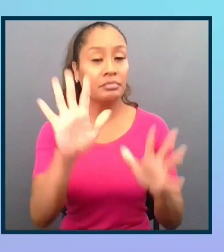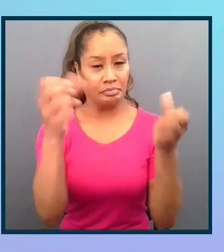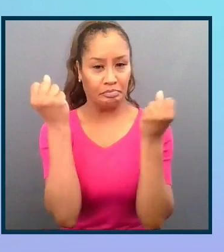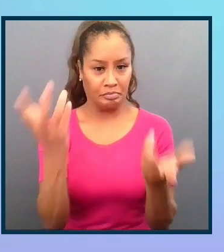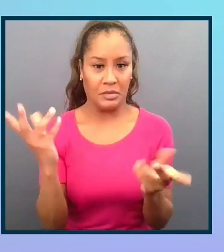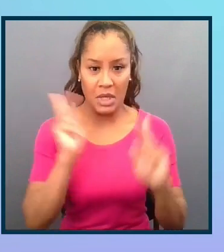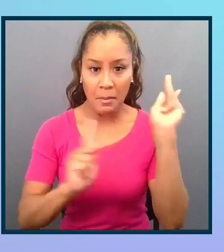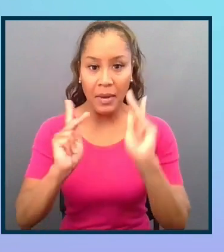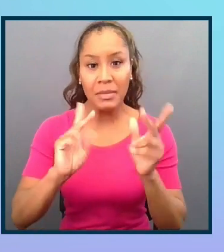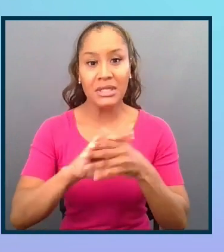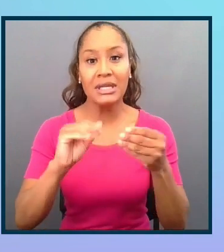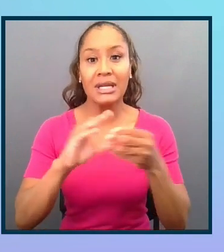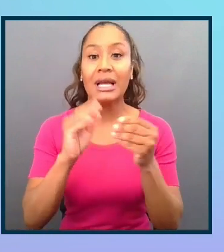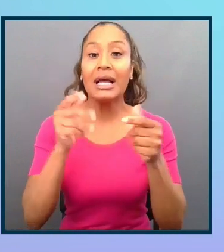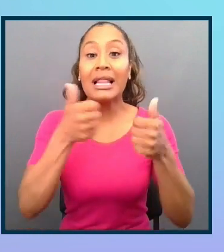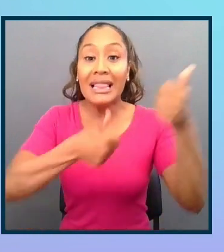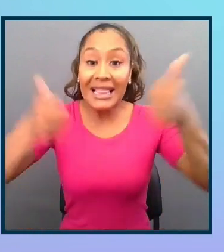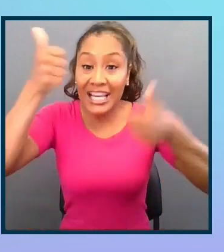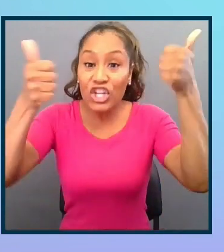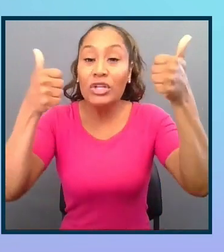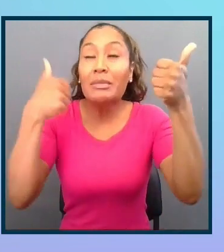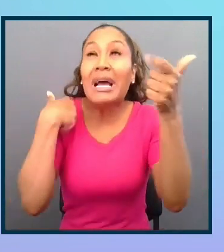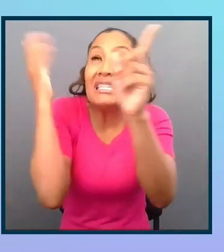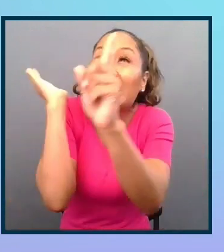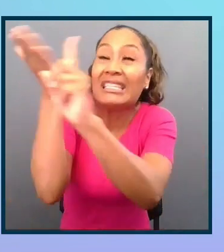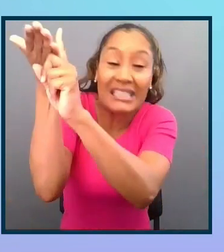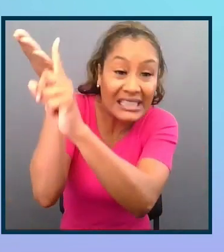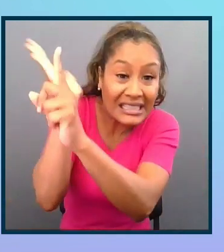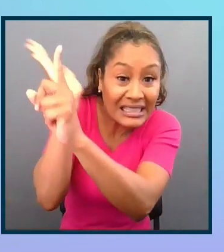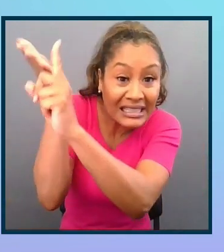selling leadership on accessibility is a dedicated effort.